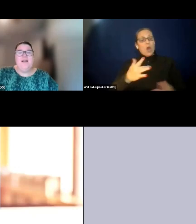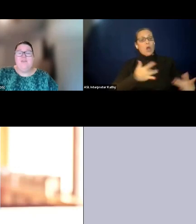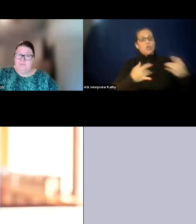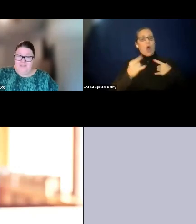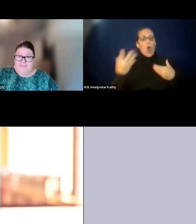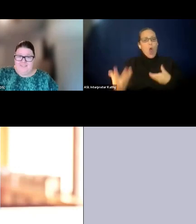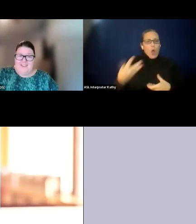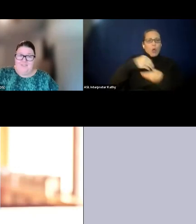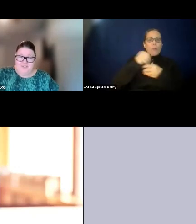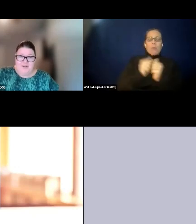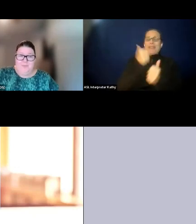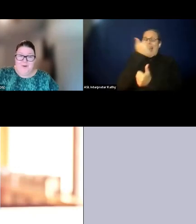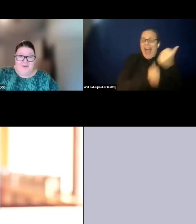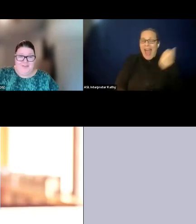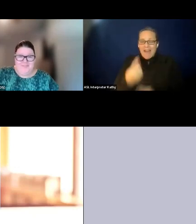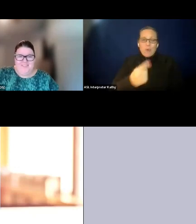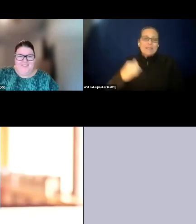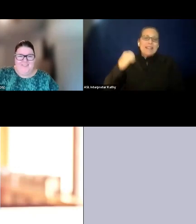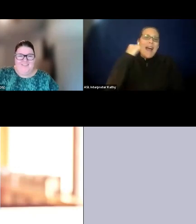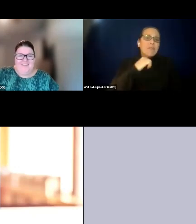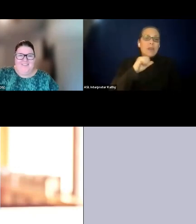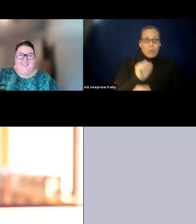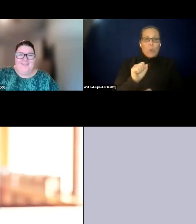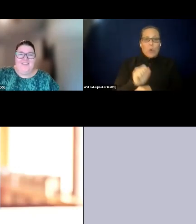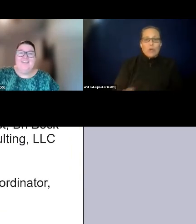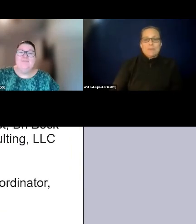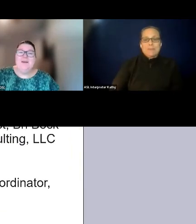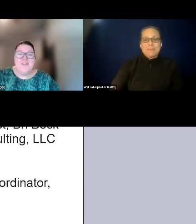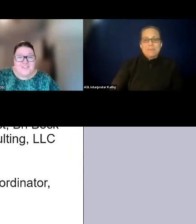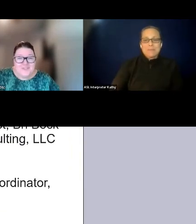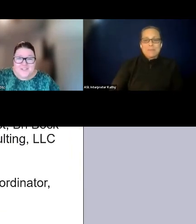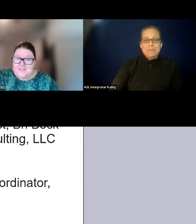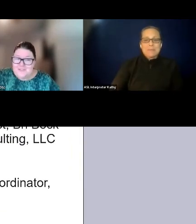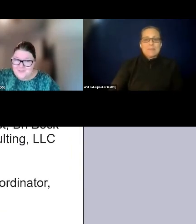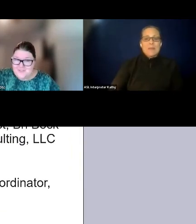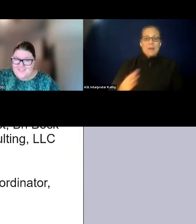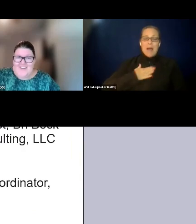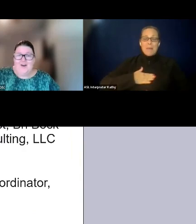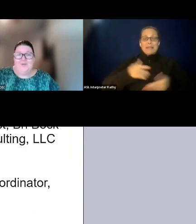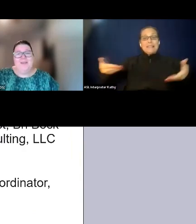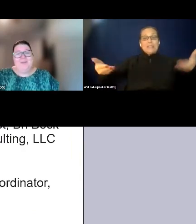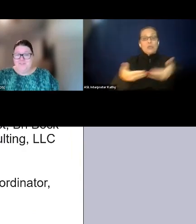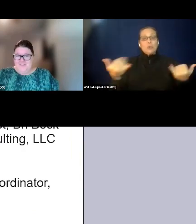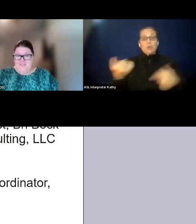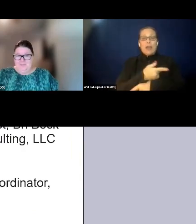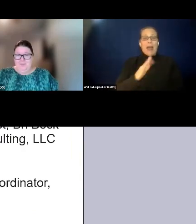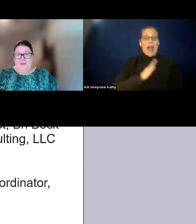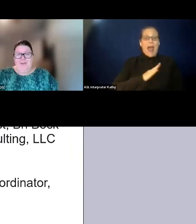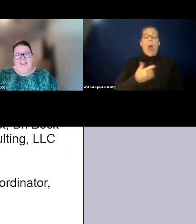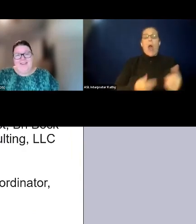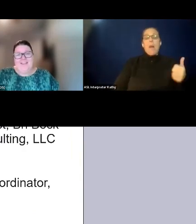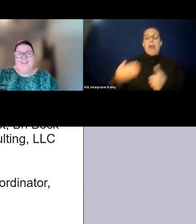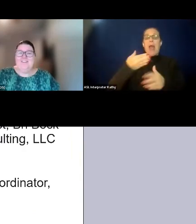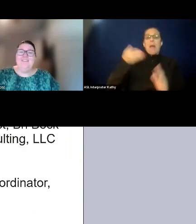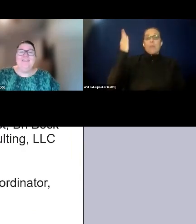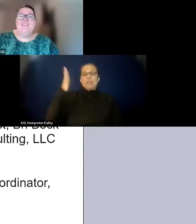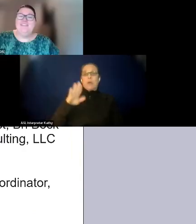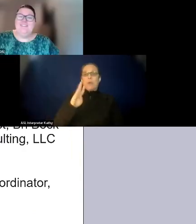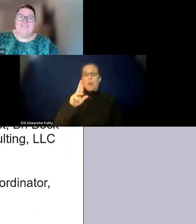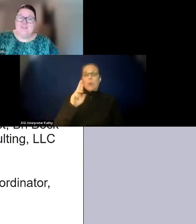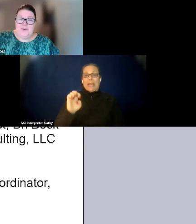inform library and information science workers' development of resources. We strive to create an association culture